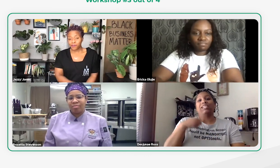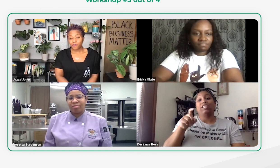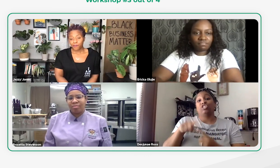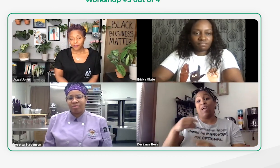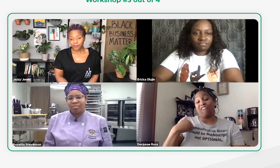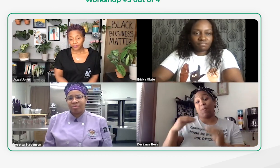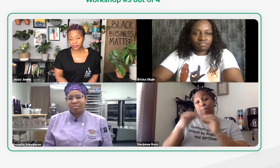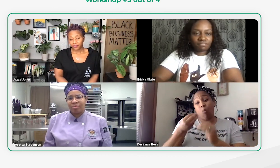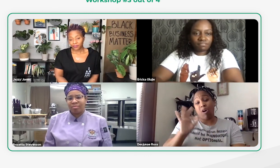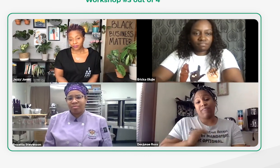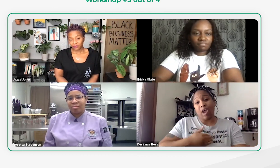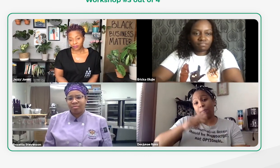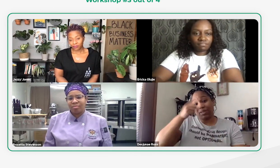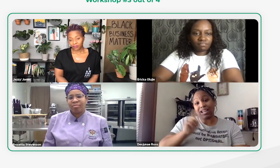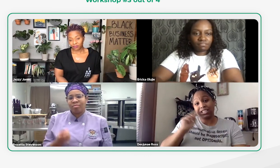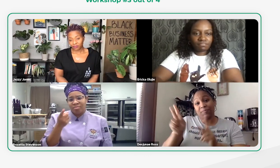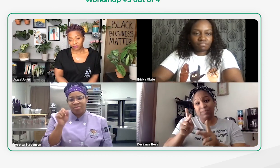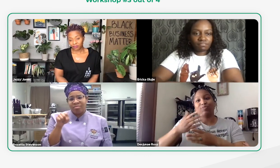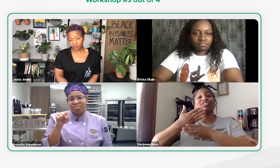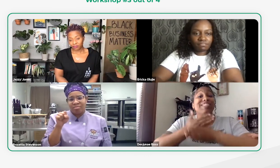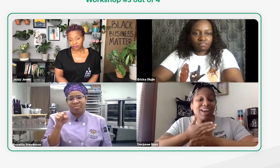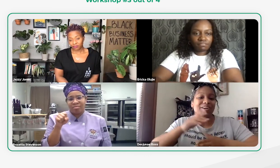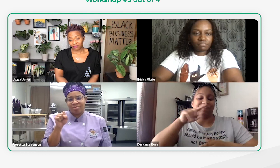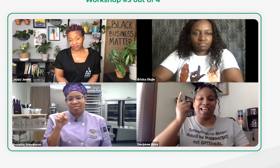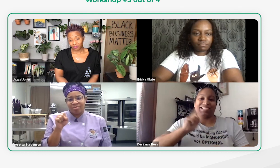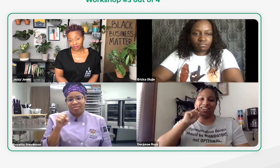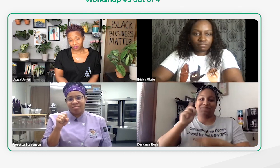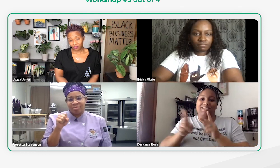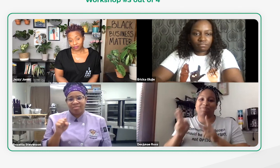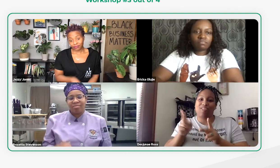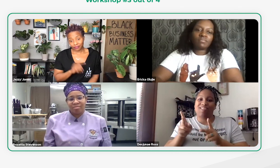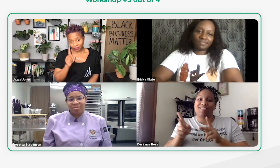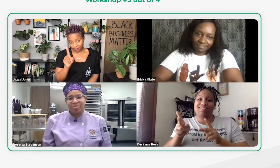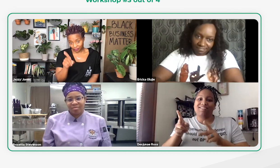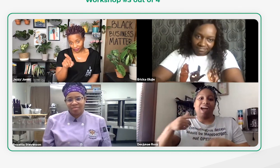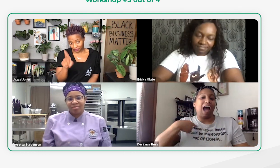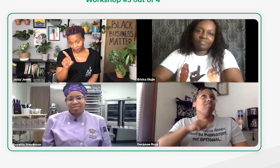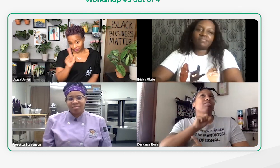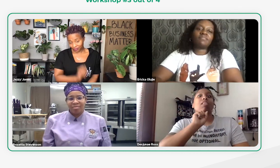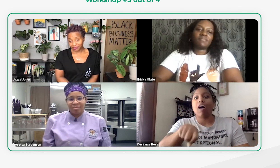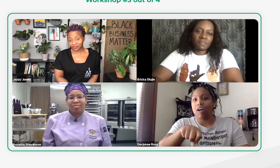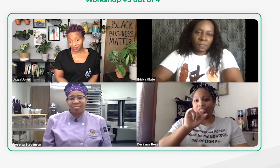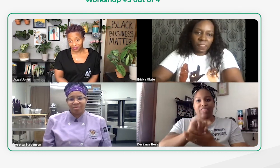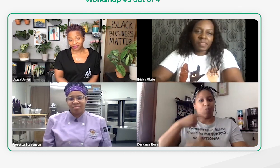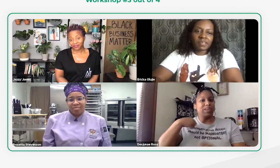we need to have more black deaf people share this information; otherwise,